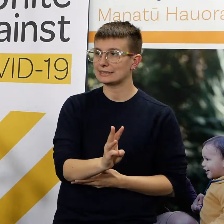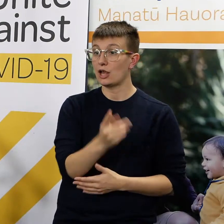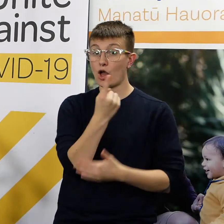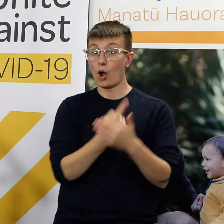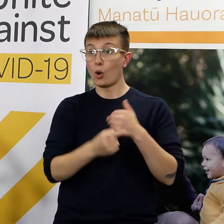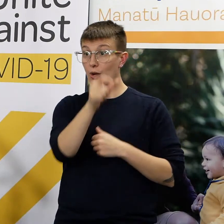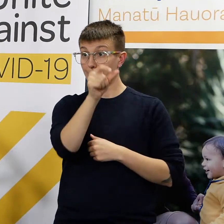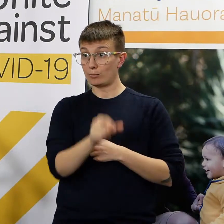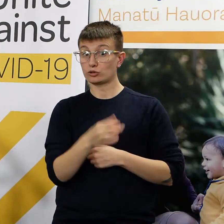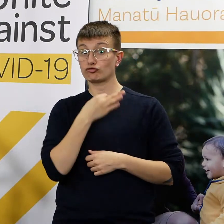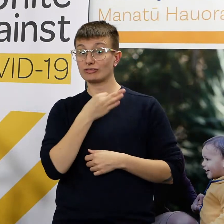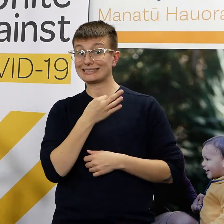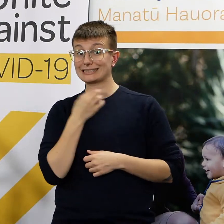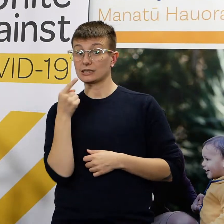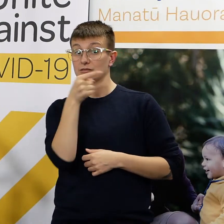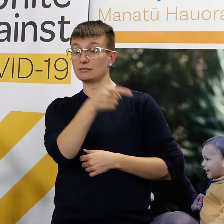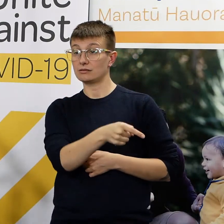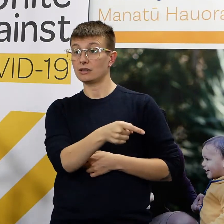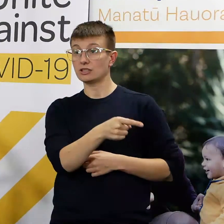monitored and also tested in due course.